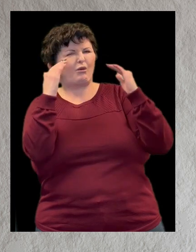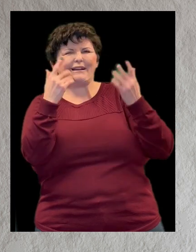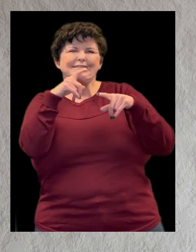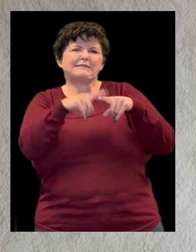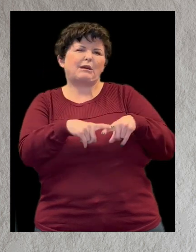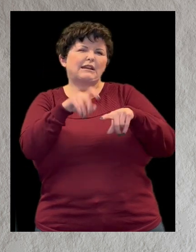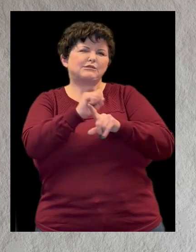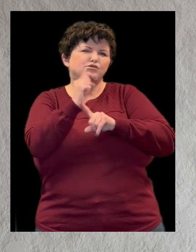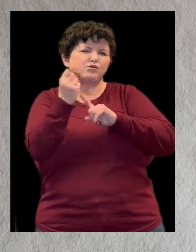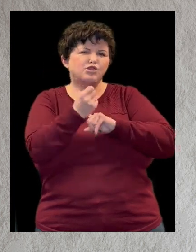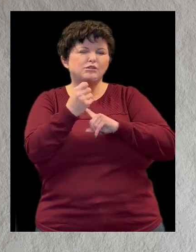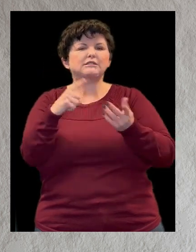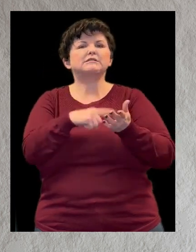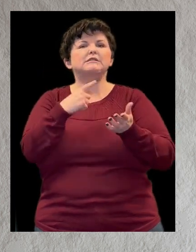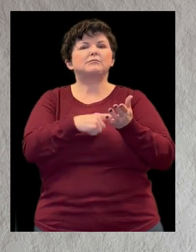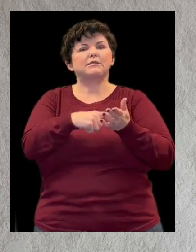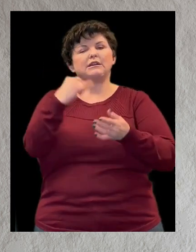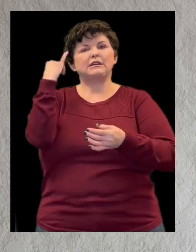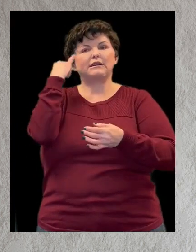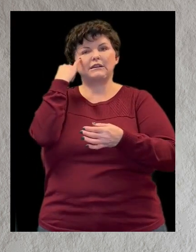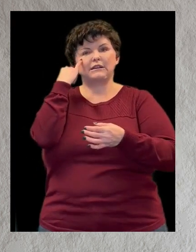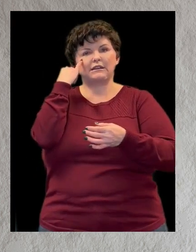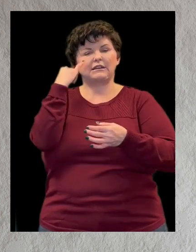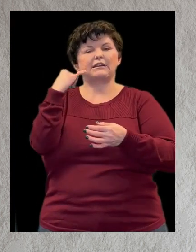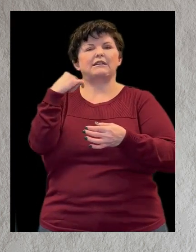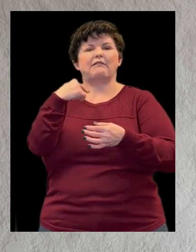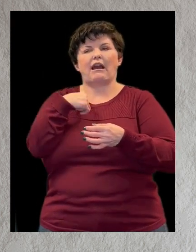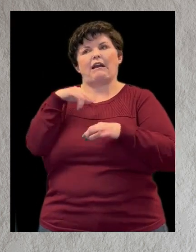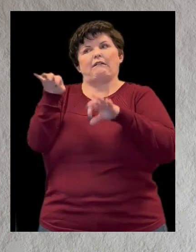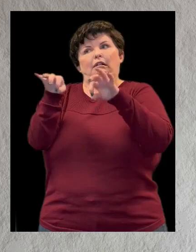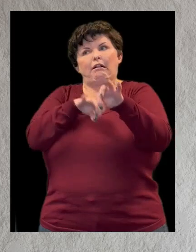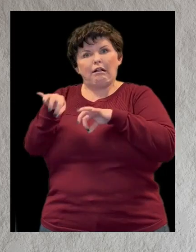Sometimes if I go into too much detail,